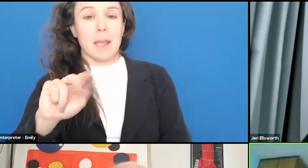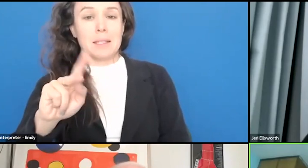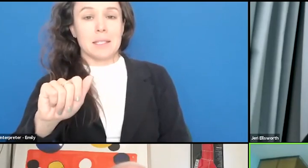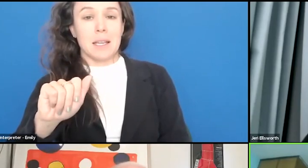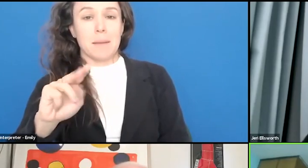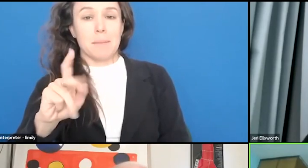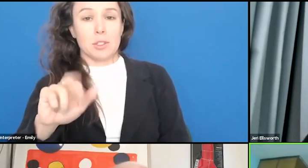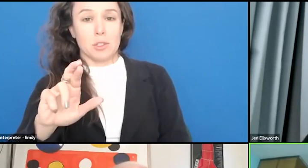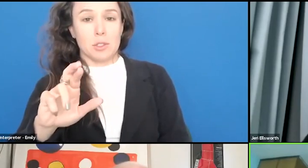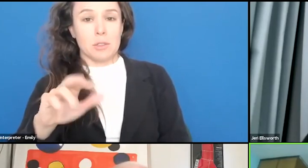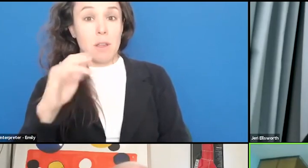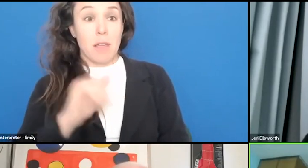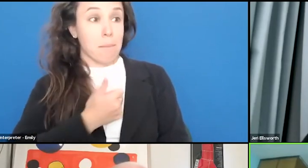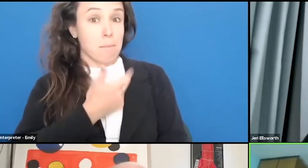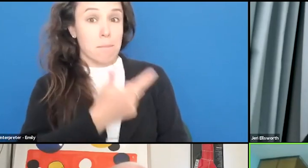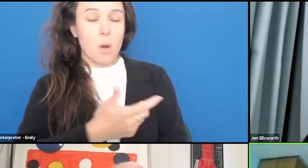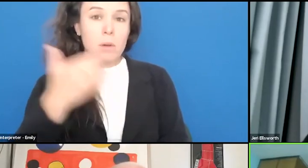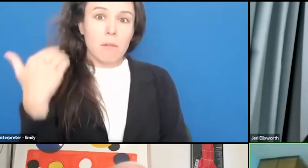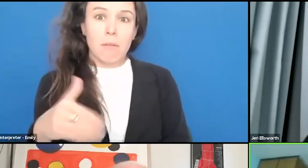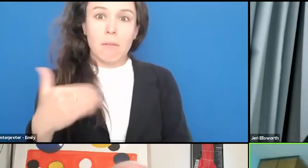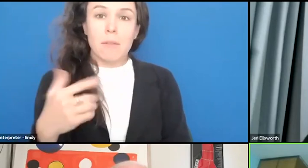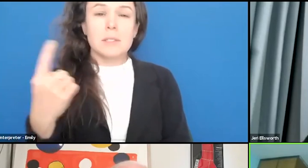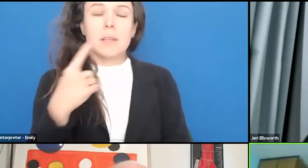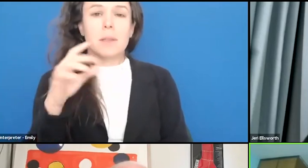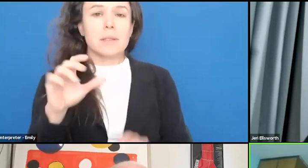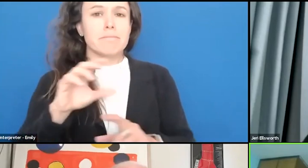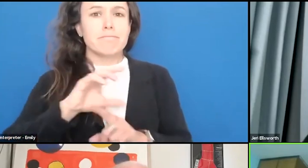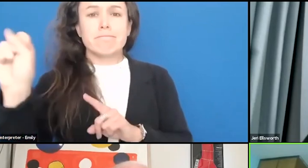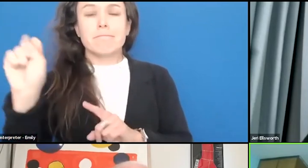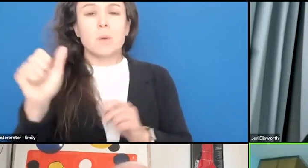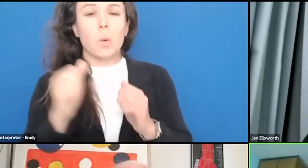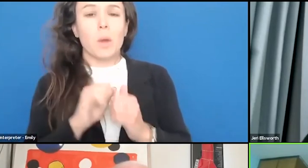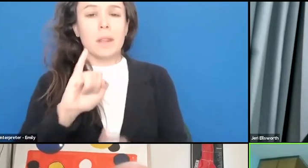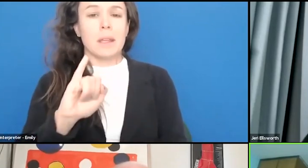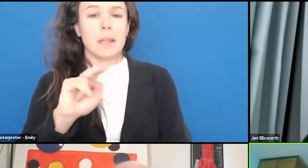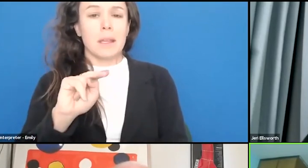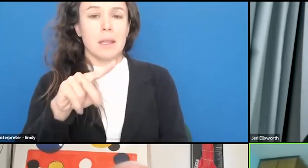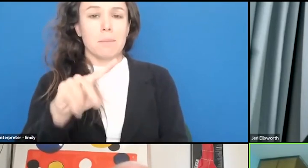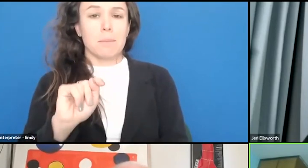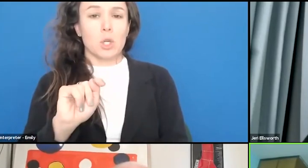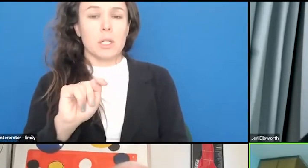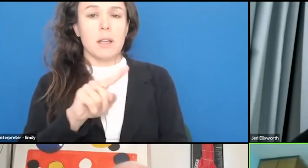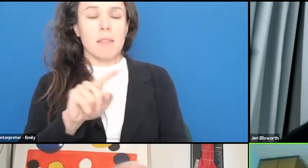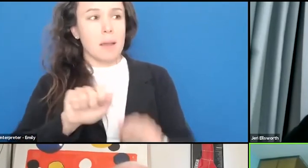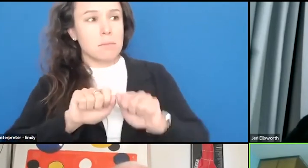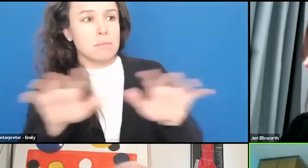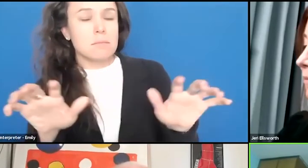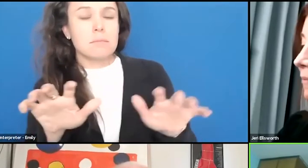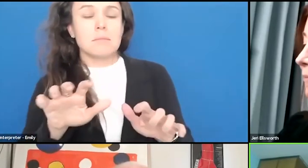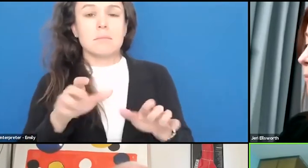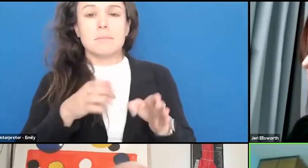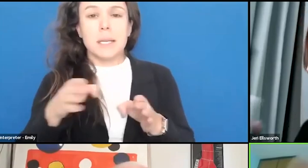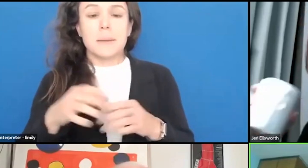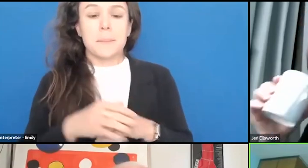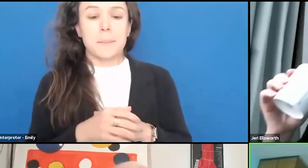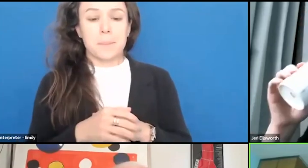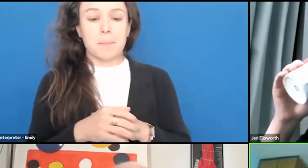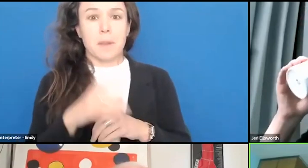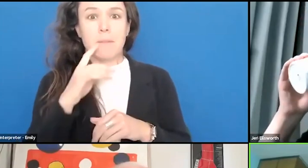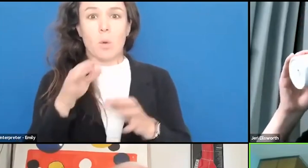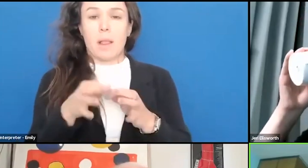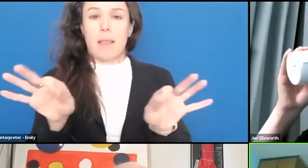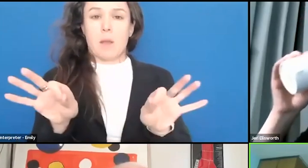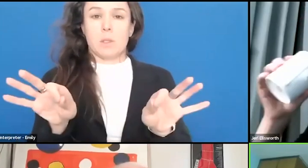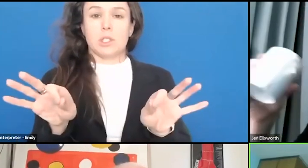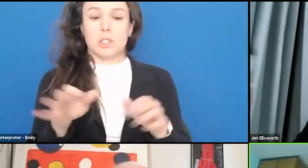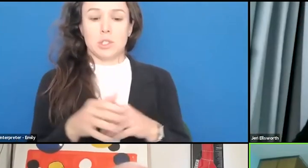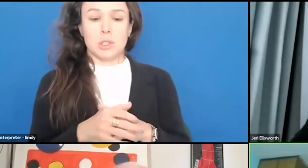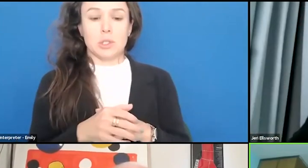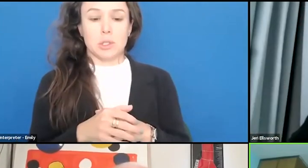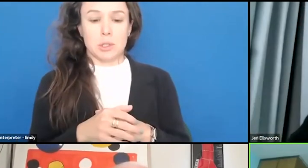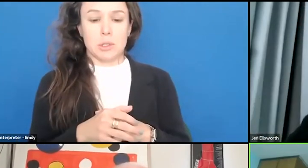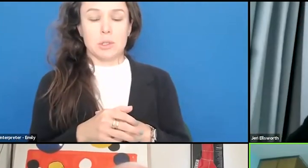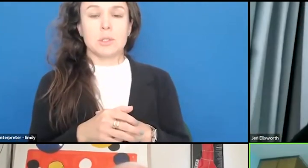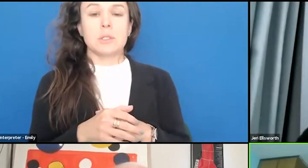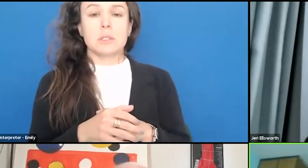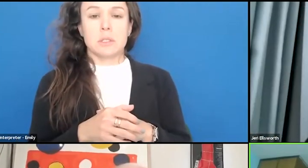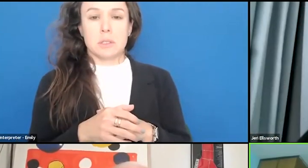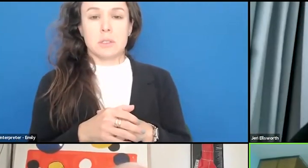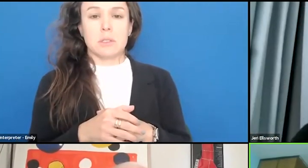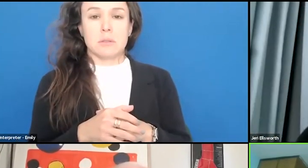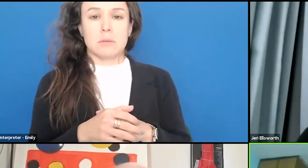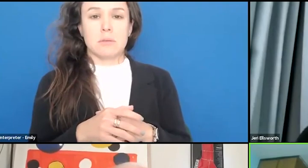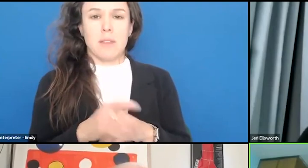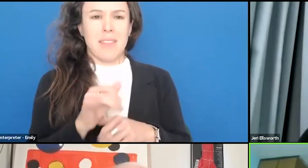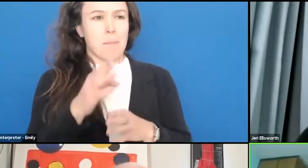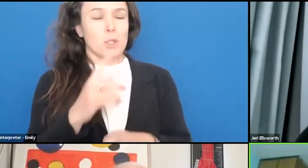incredible about input that this broadcast medium of language has touched him, and so I